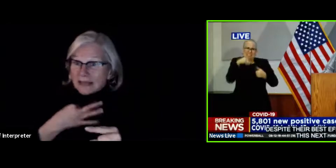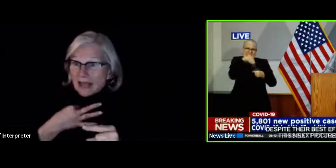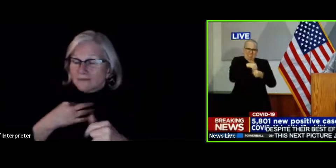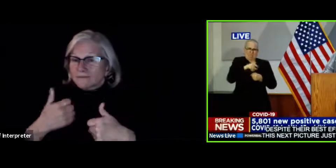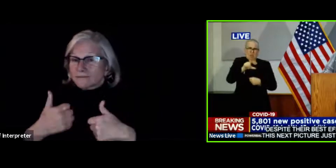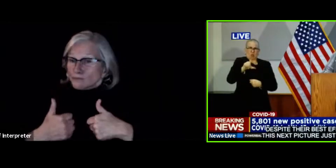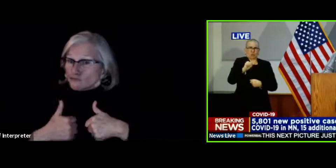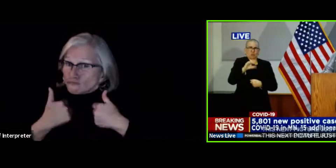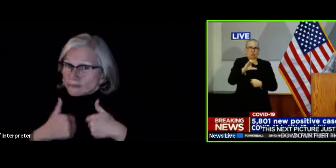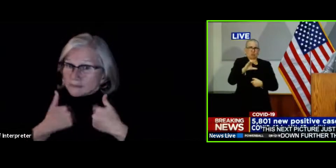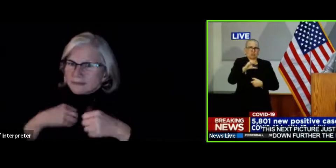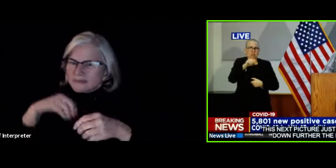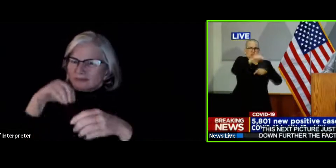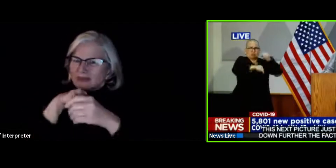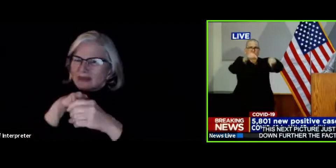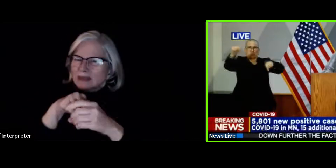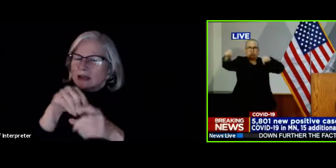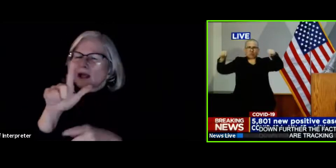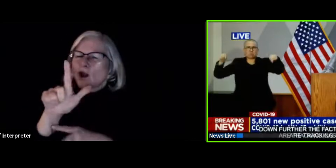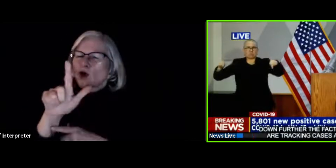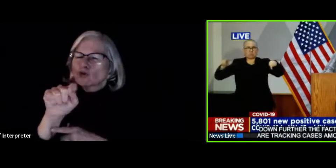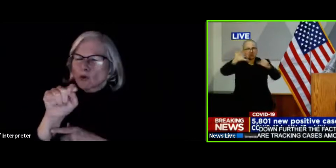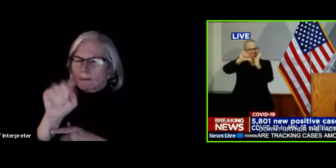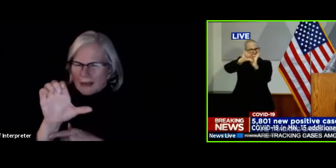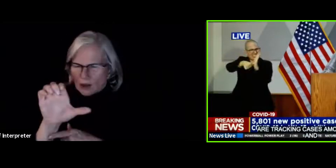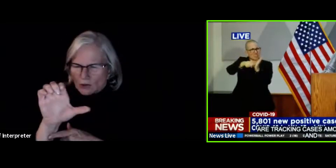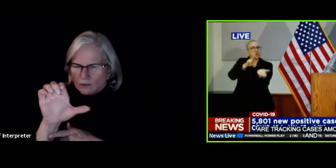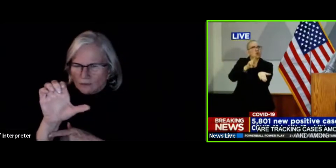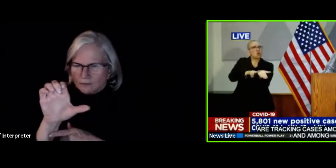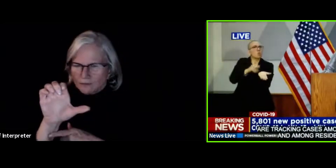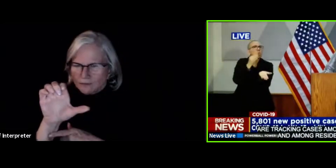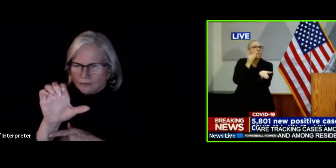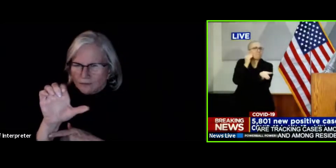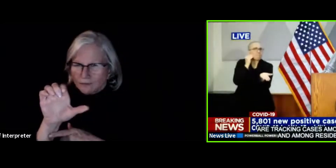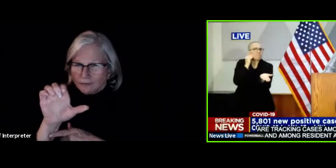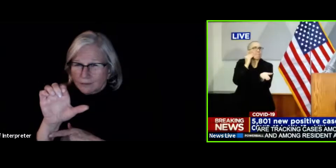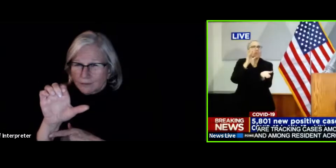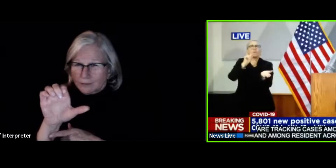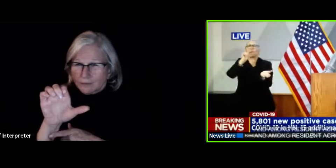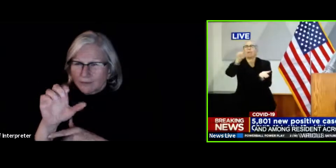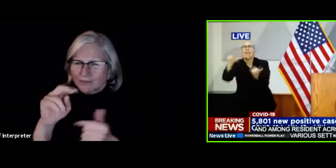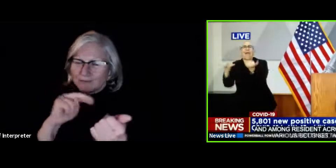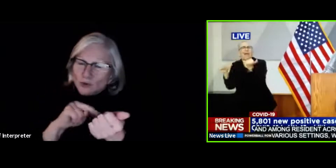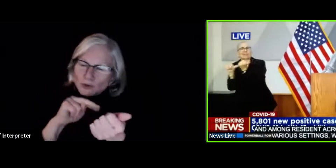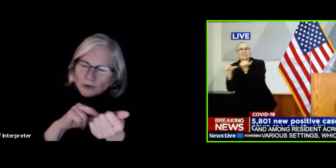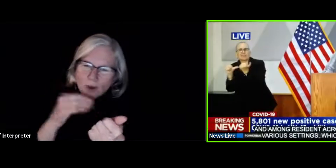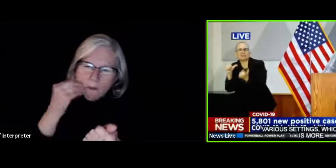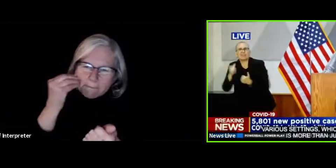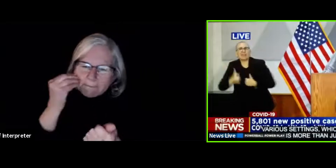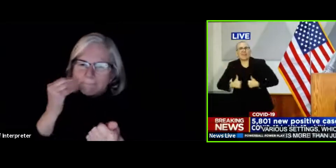JUST NURSING HOMES. WE'RE TALKING ABOUT NURSING HOMES, ASSISTED LIVING FACILITIES, GROUP HOMES AND